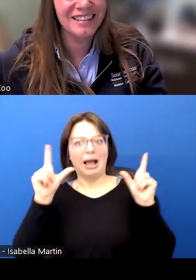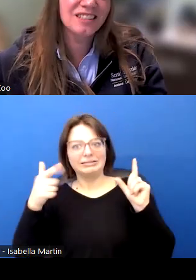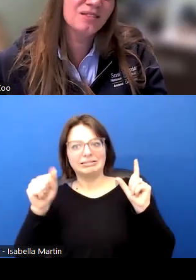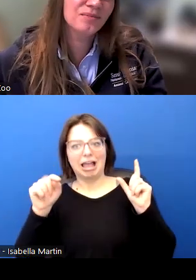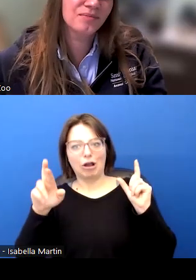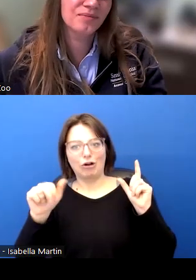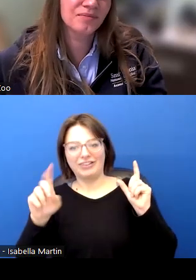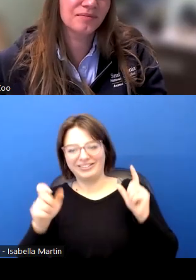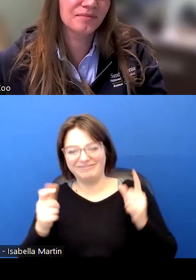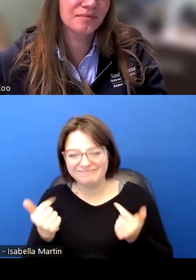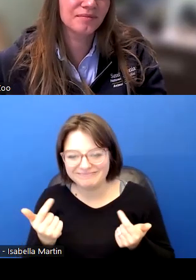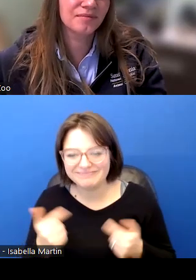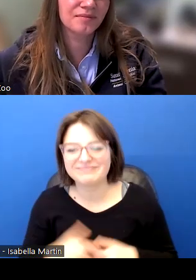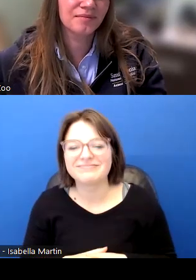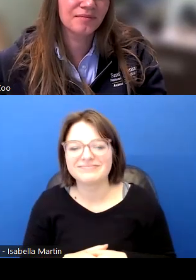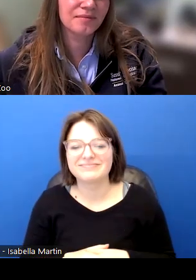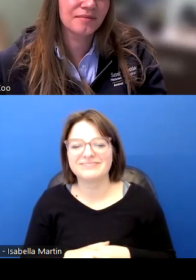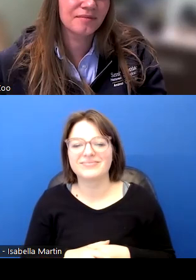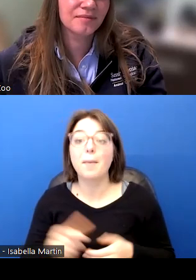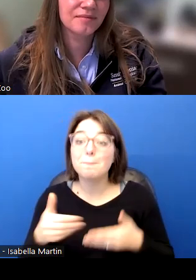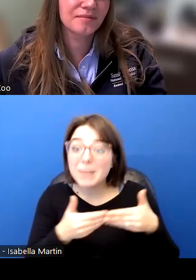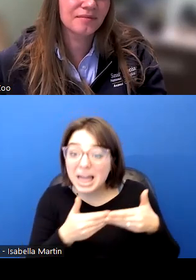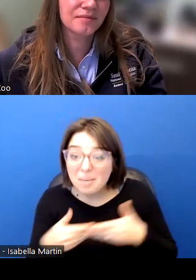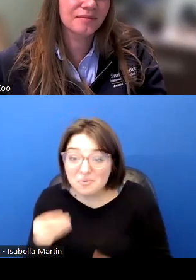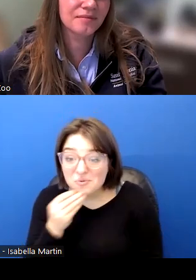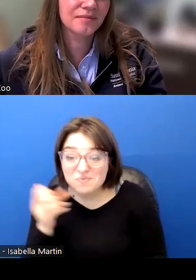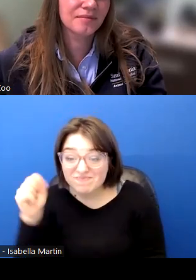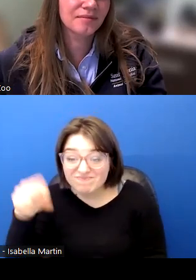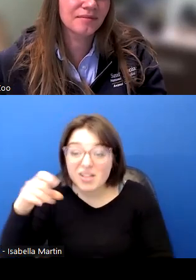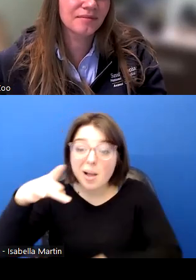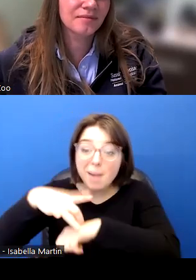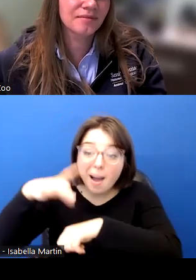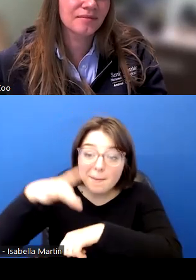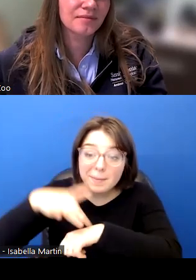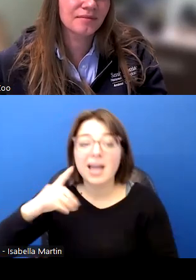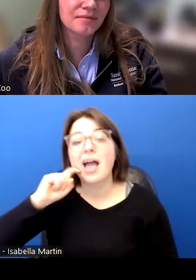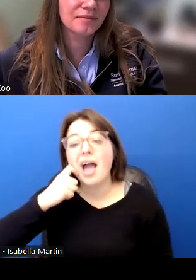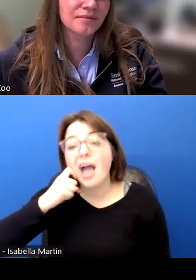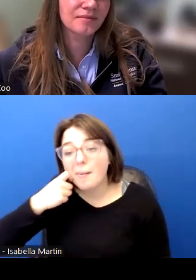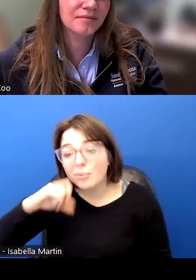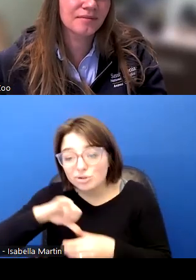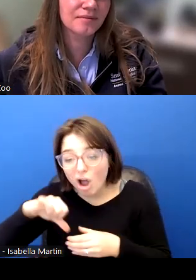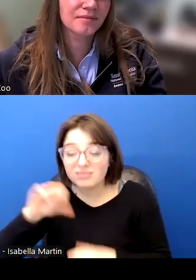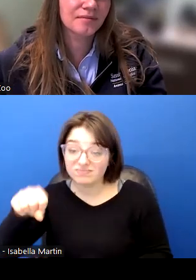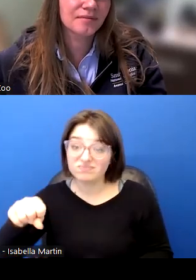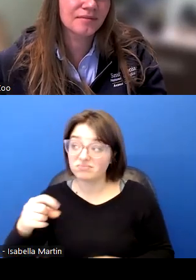Baby food, absolutely! Pumpkin applesauce so these are all foods that a lot of us could probably find